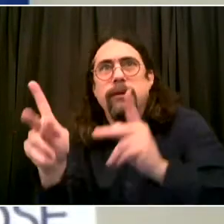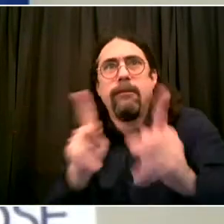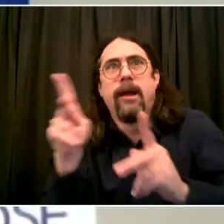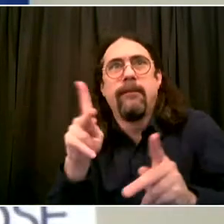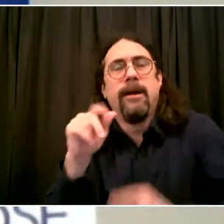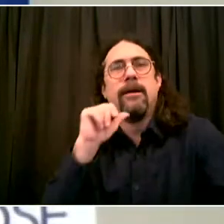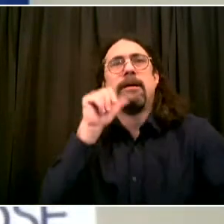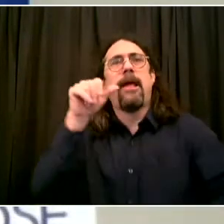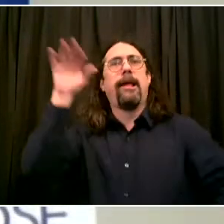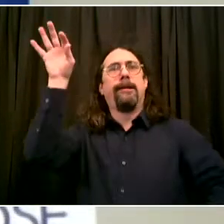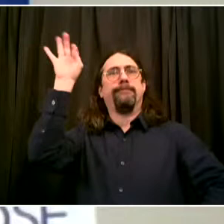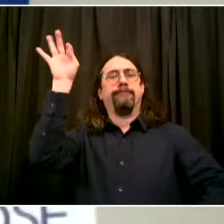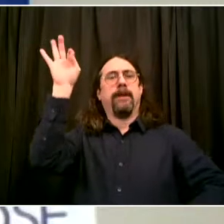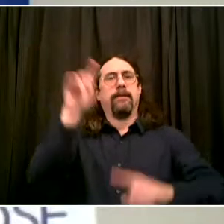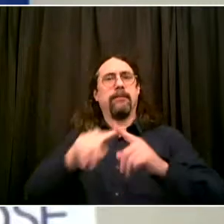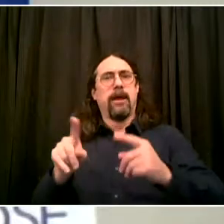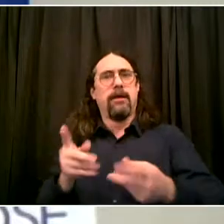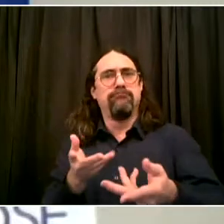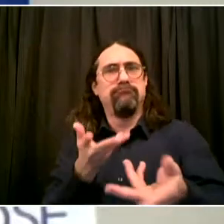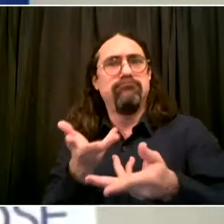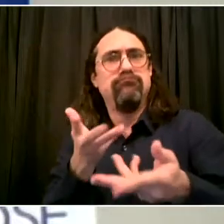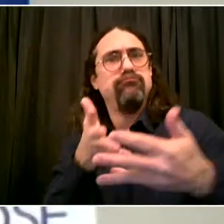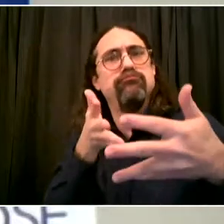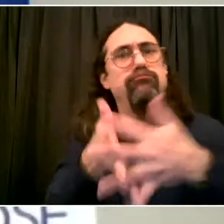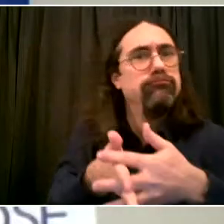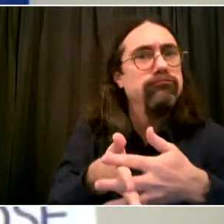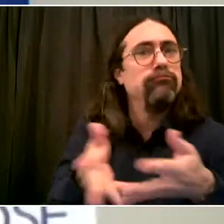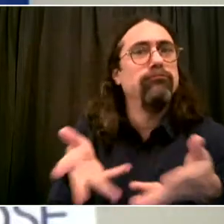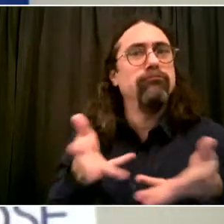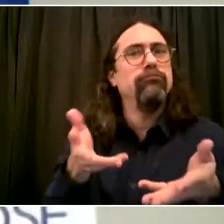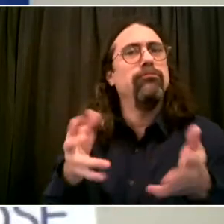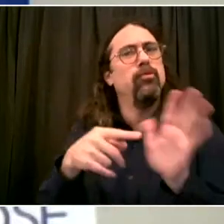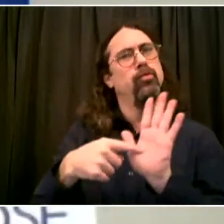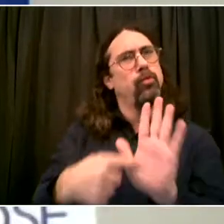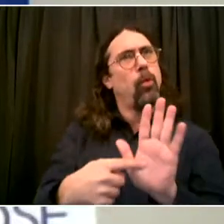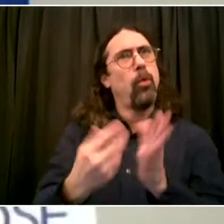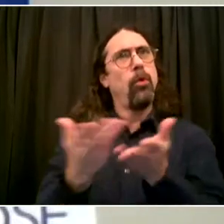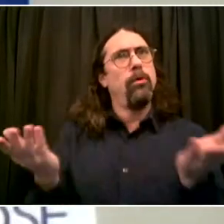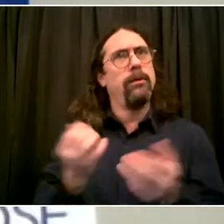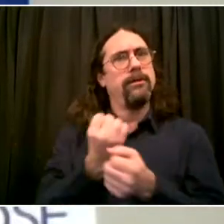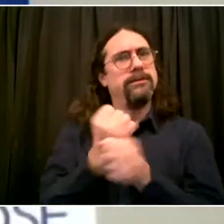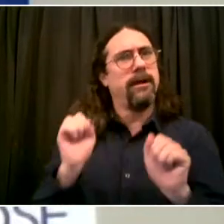EXAMPLE TO OUOUR COMMUNITY WE